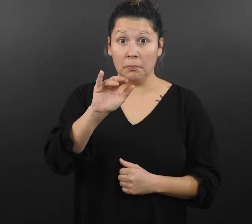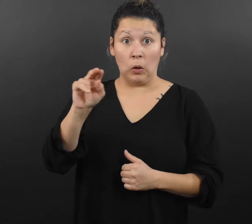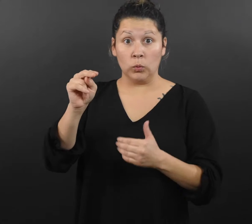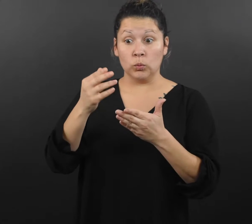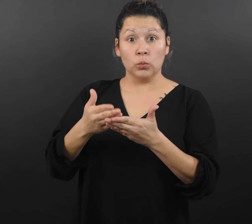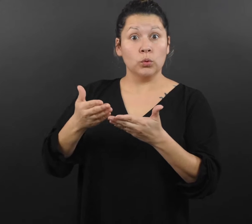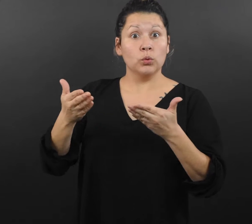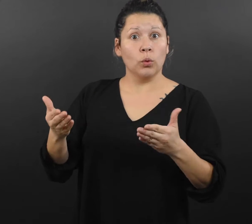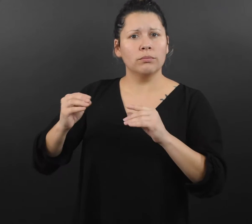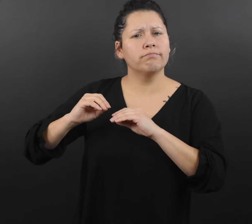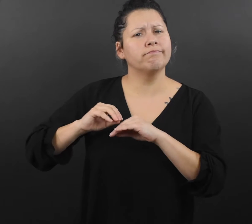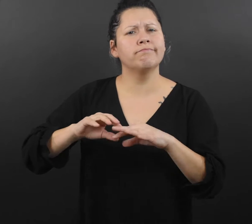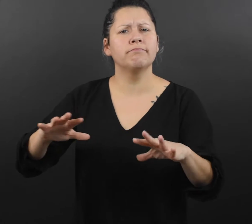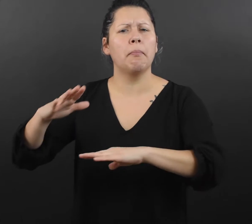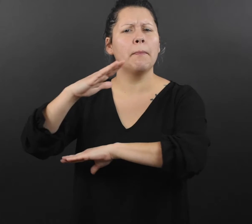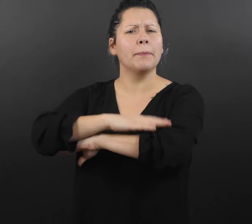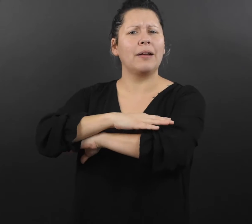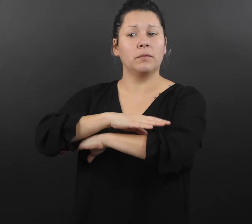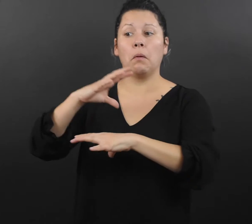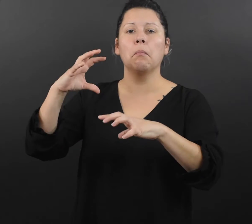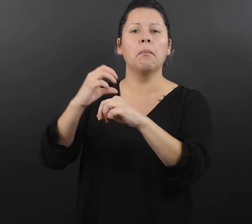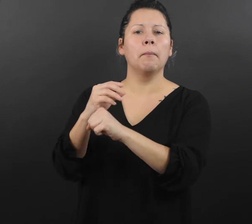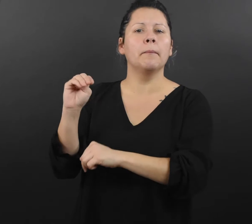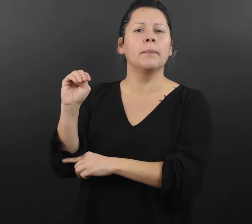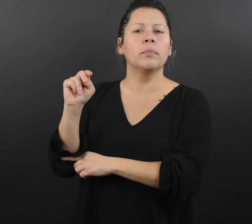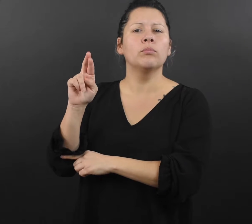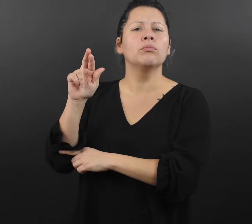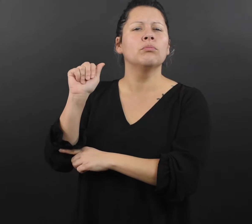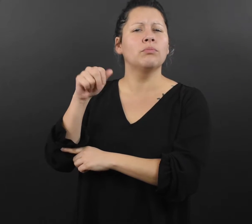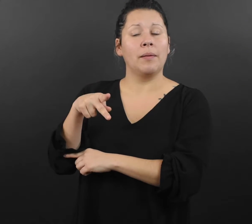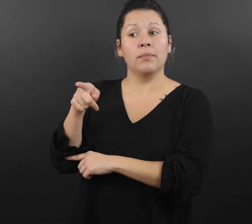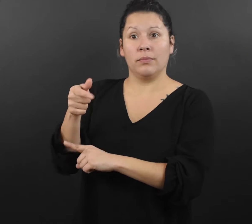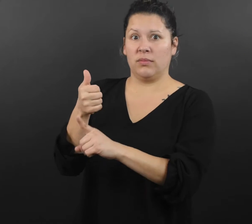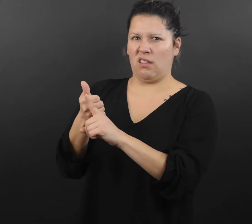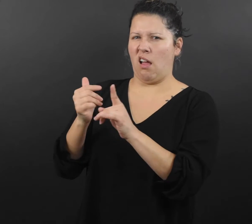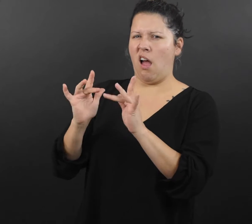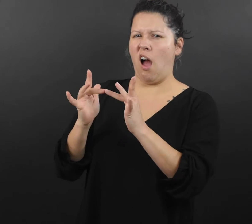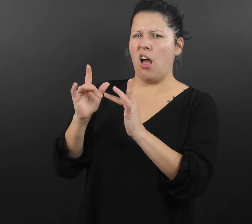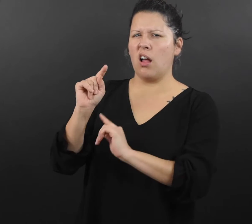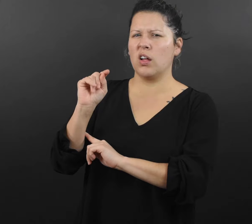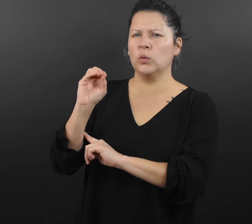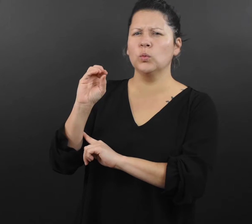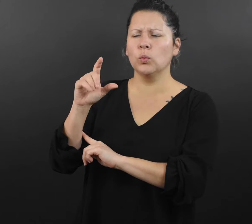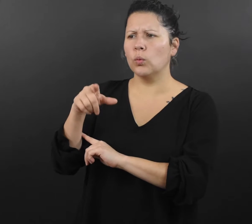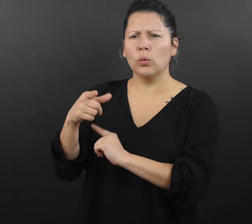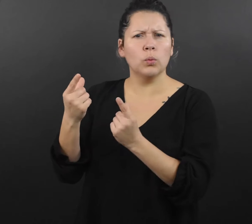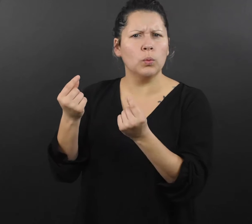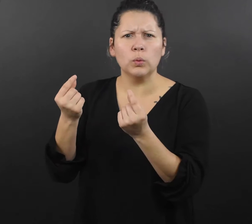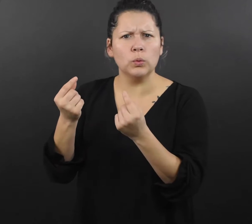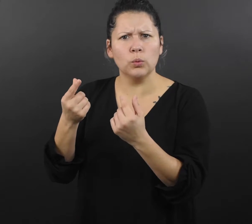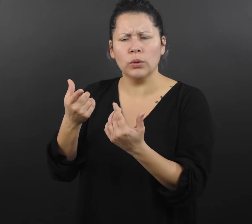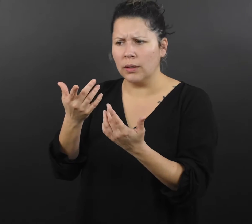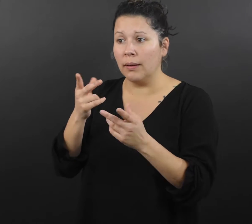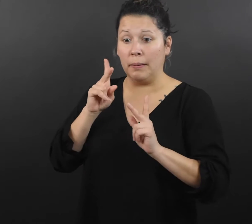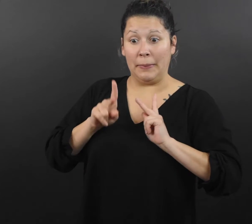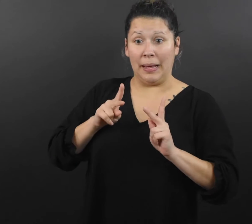The Minnesota Resource Allocation Platform (MNRAP) is an online tool that connects people